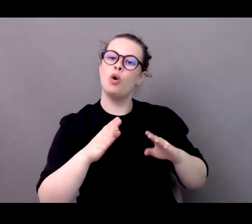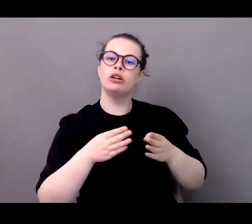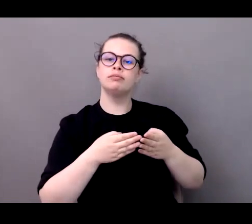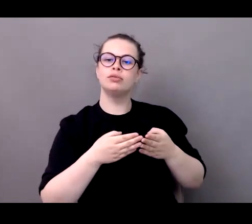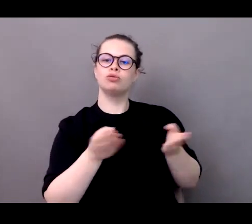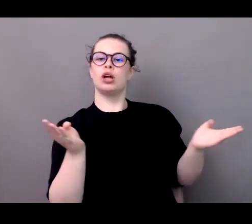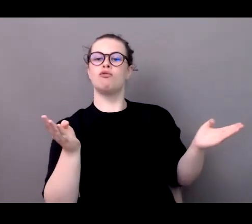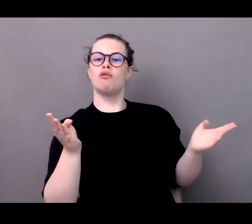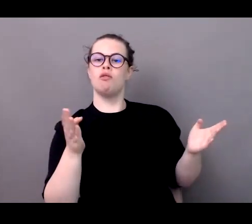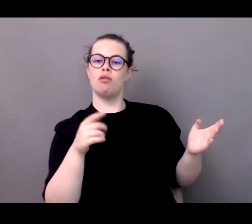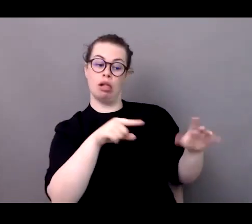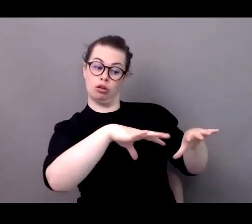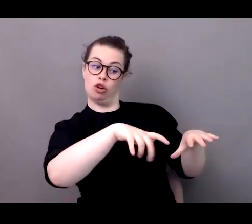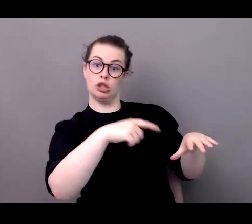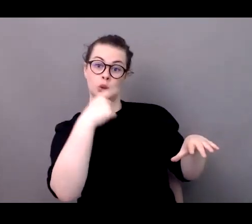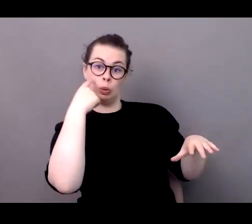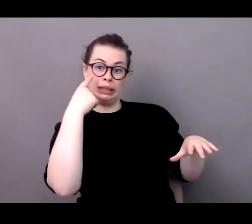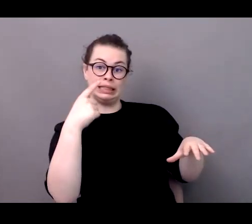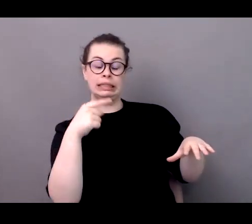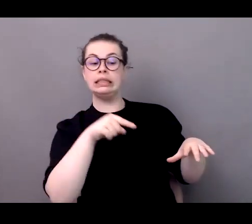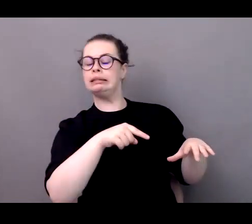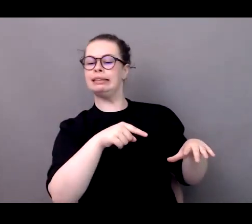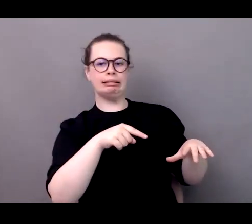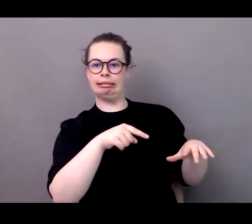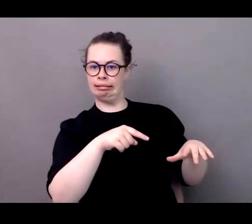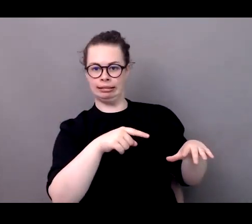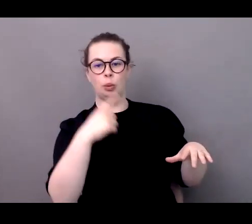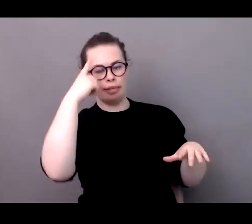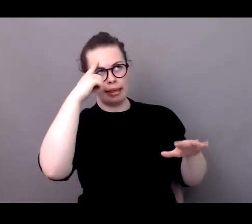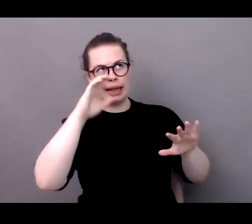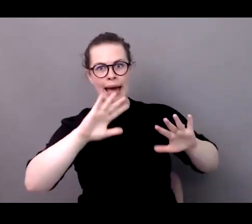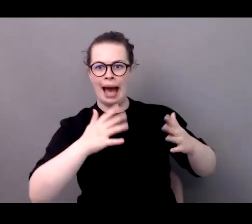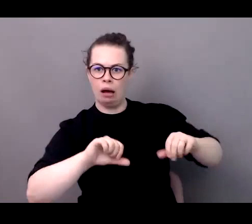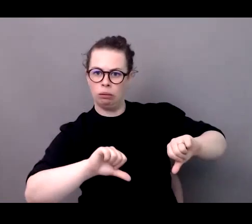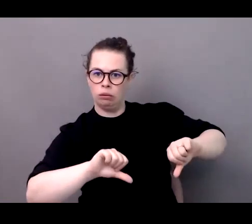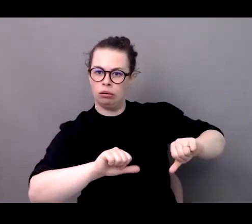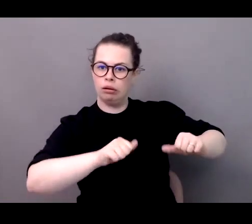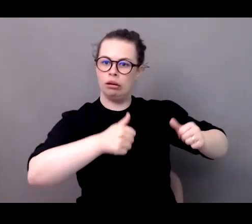guidance than we have anywhere else in the text of the convention or the concluding observations,